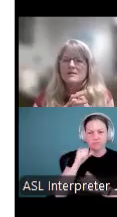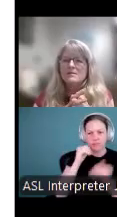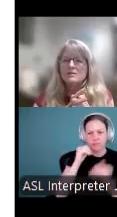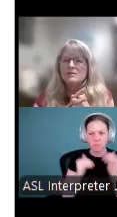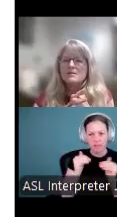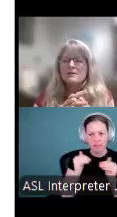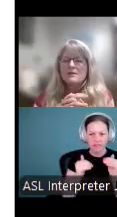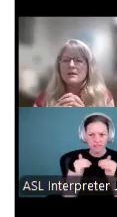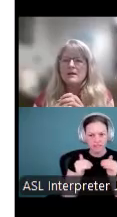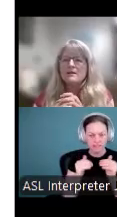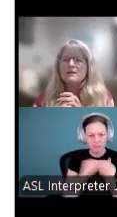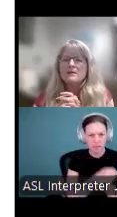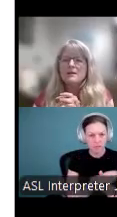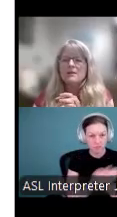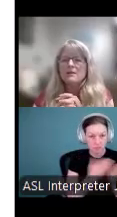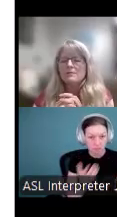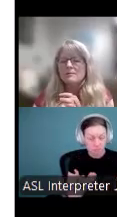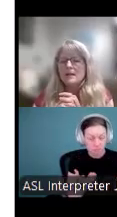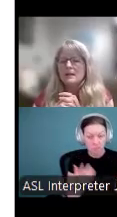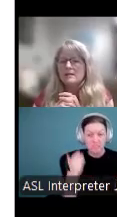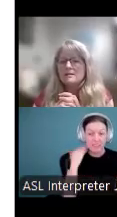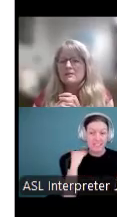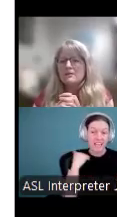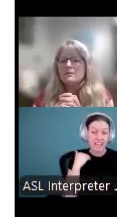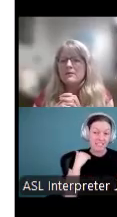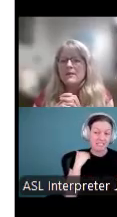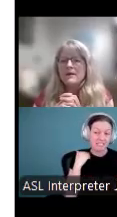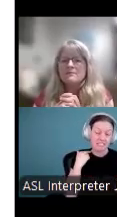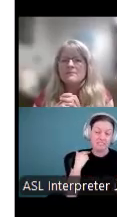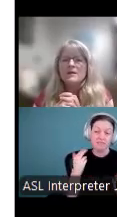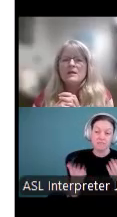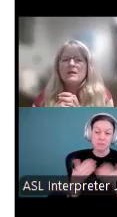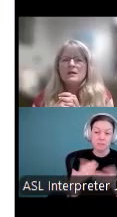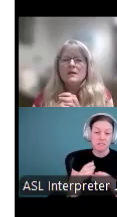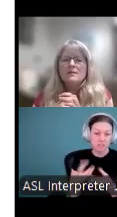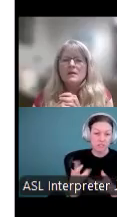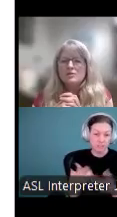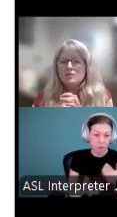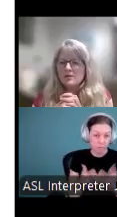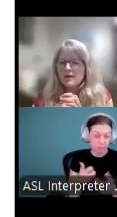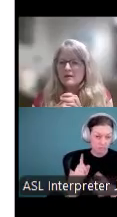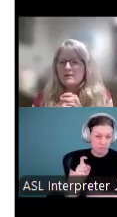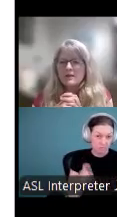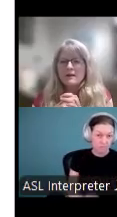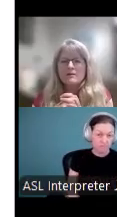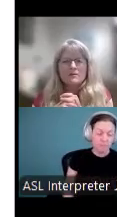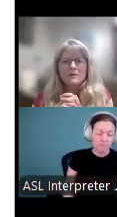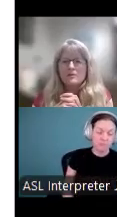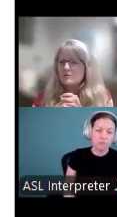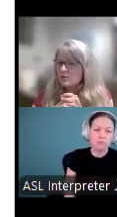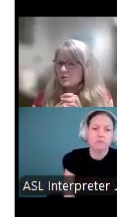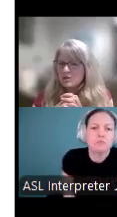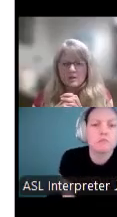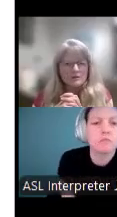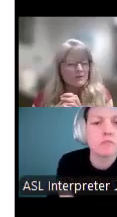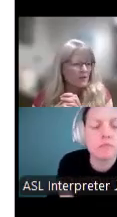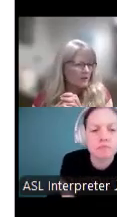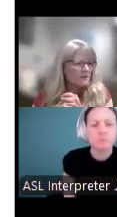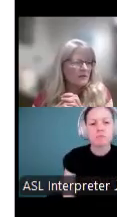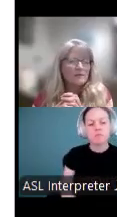the muscles of the neck that are making it difficult for them, making sure that they have good range of motion of their neck to